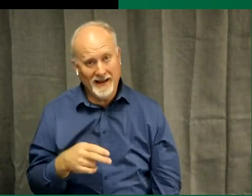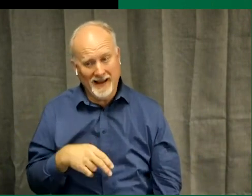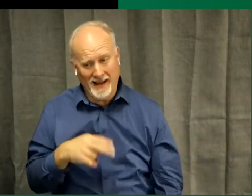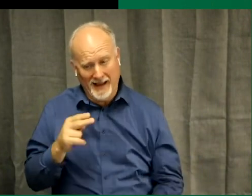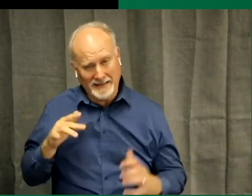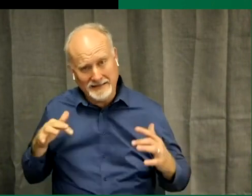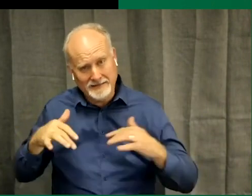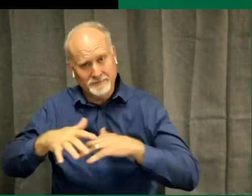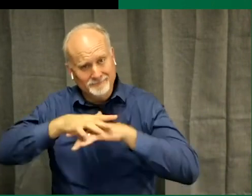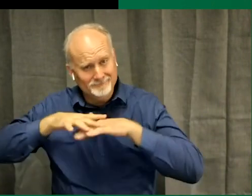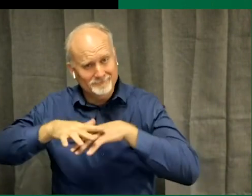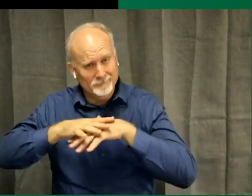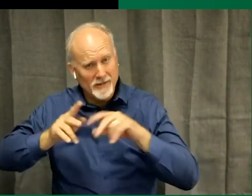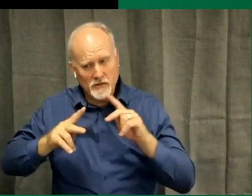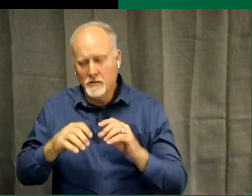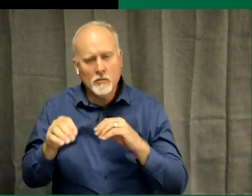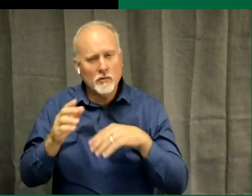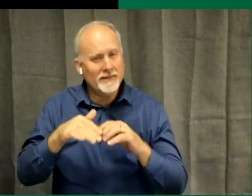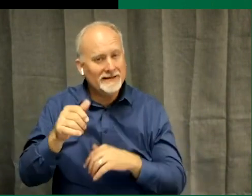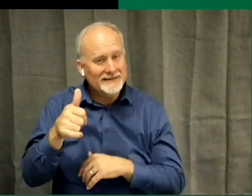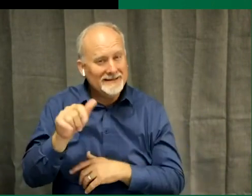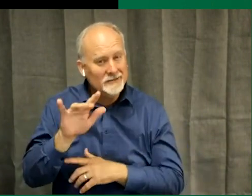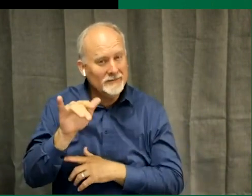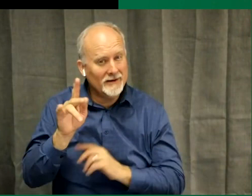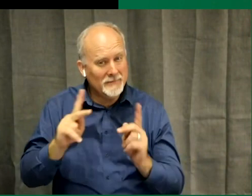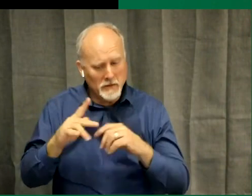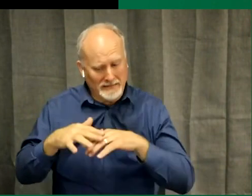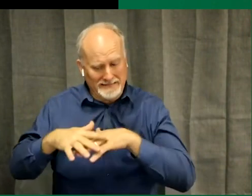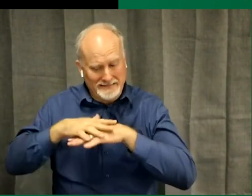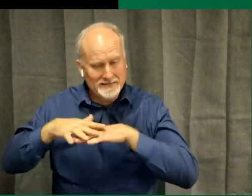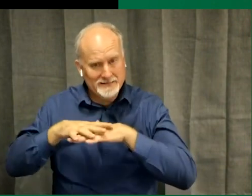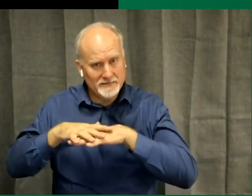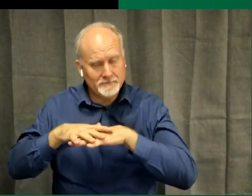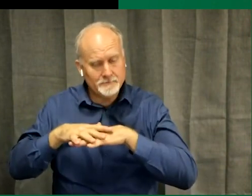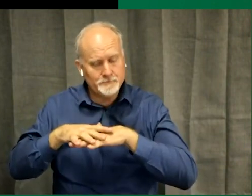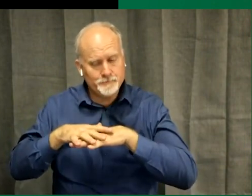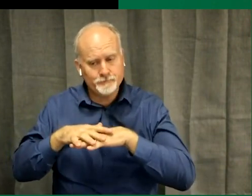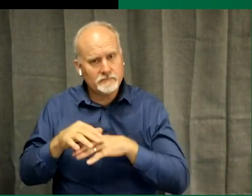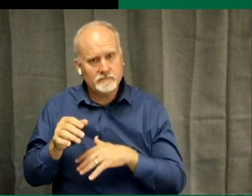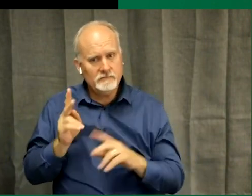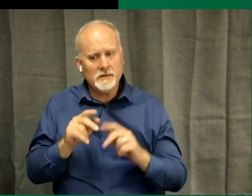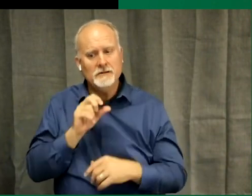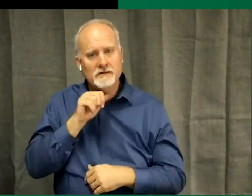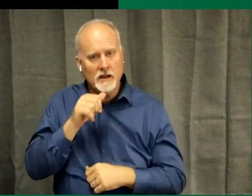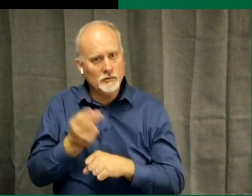places that have more than say 10 25 people that uh where people are not wearing face coverings and